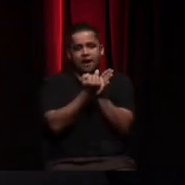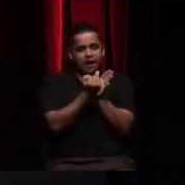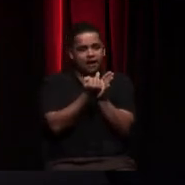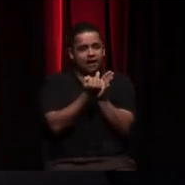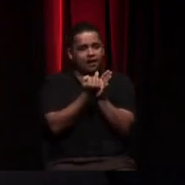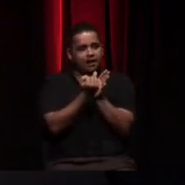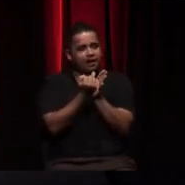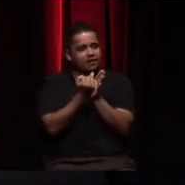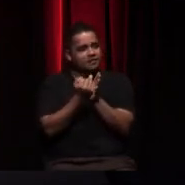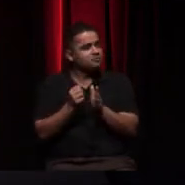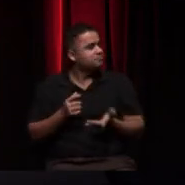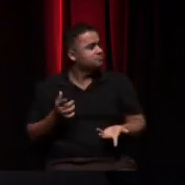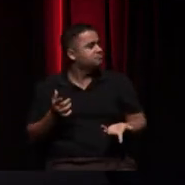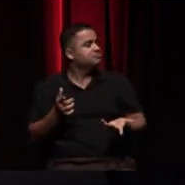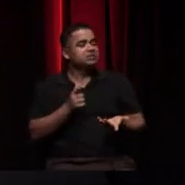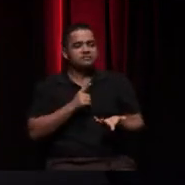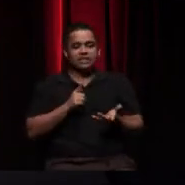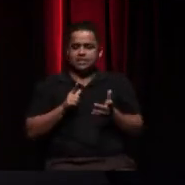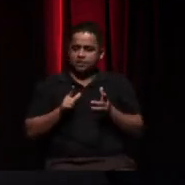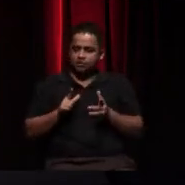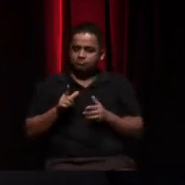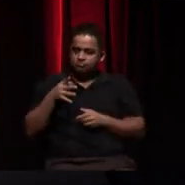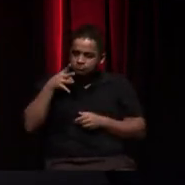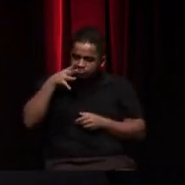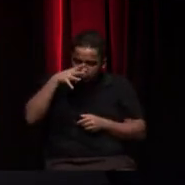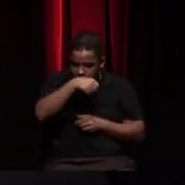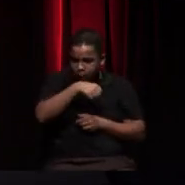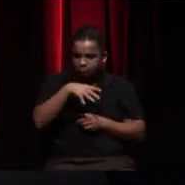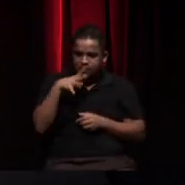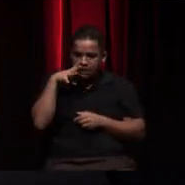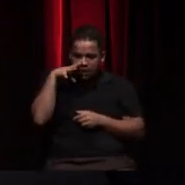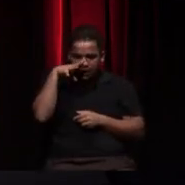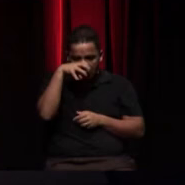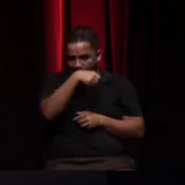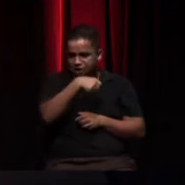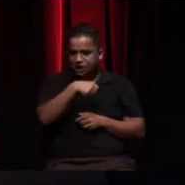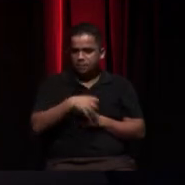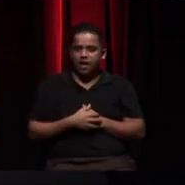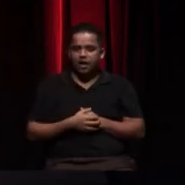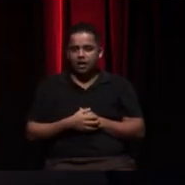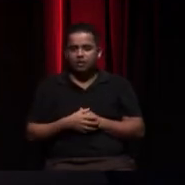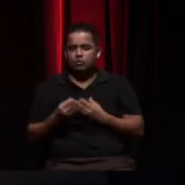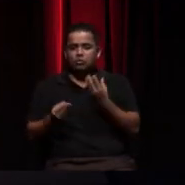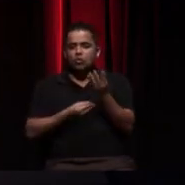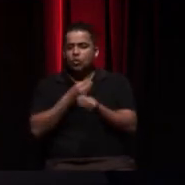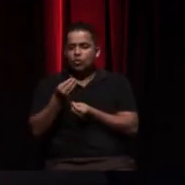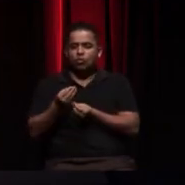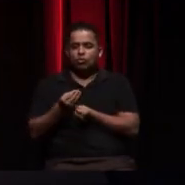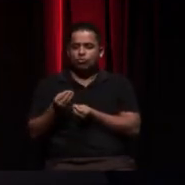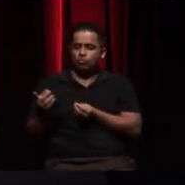to have involvement, or higher involvement. What can I do to involve more people?